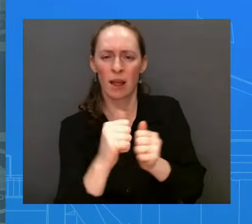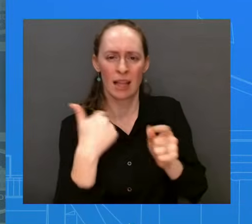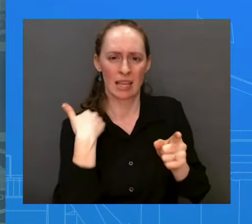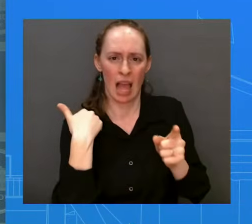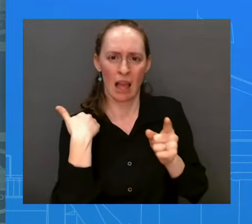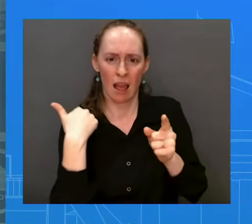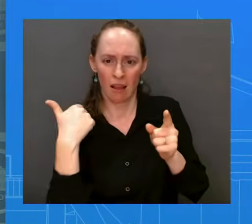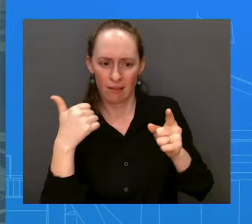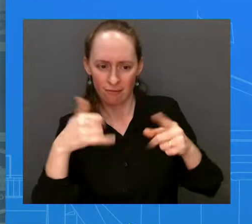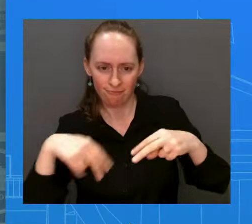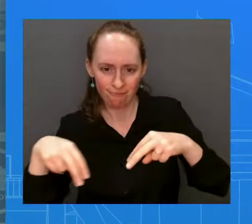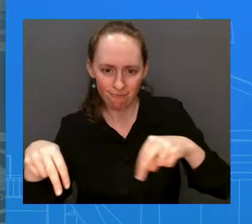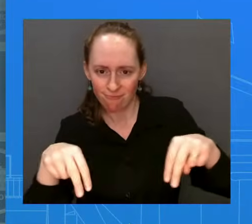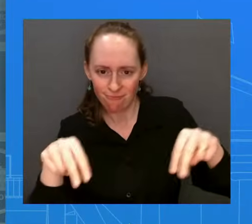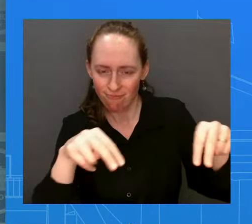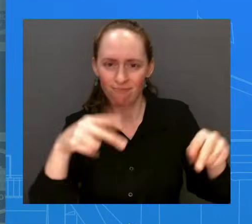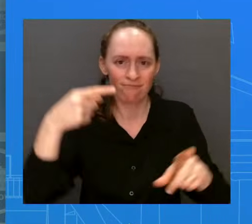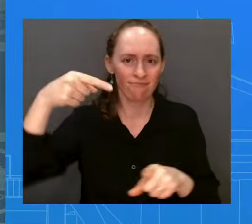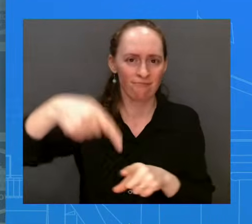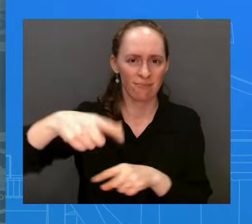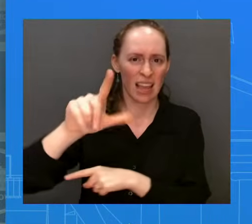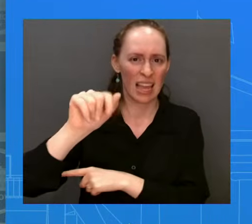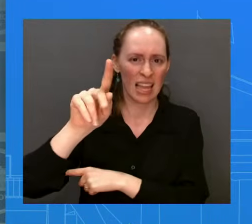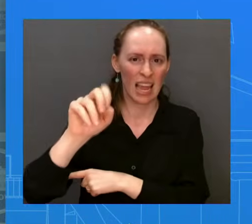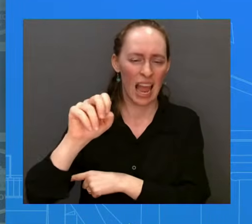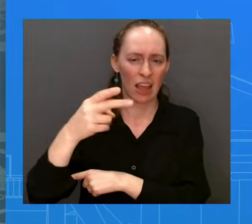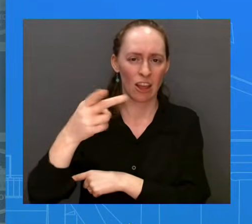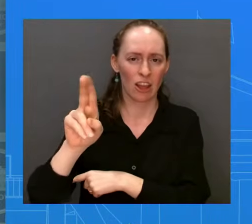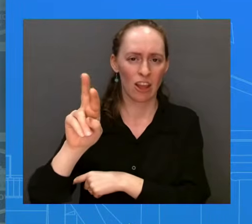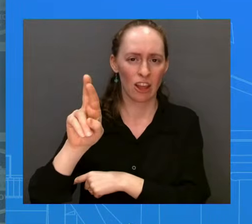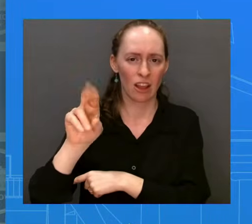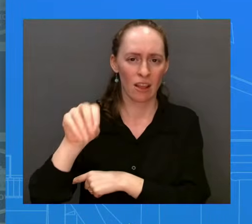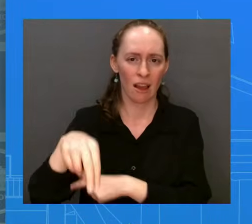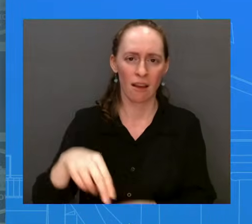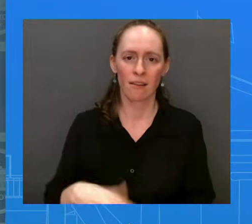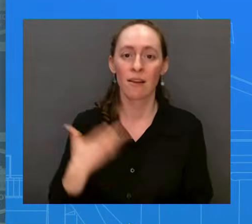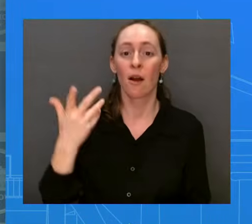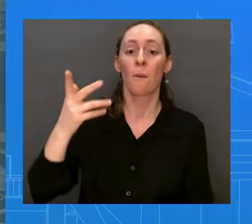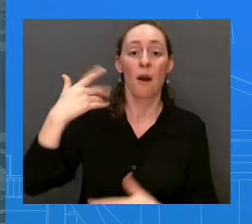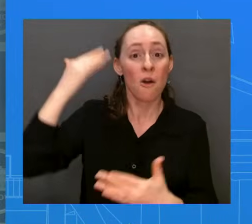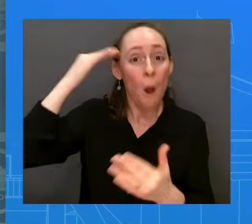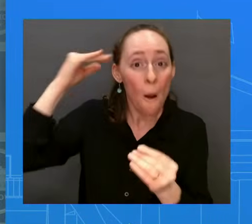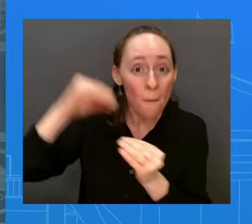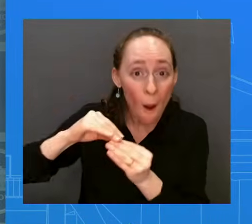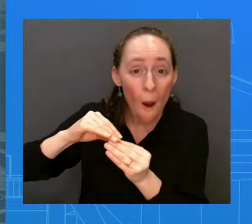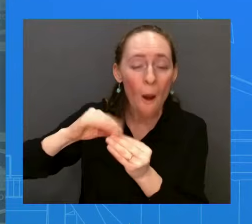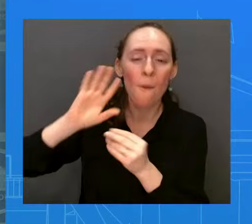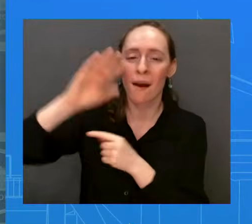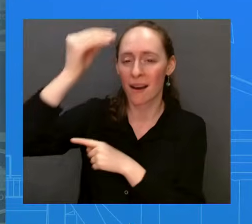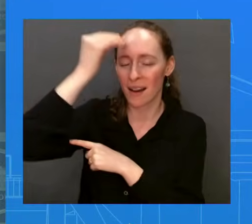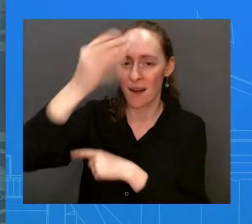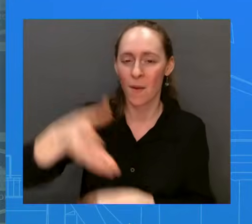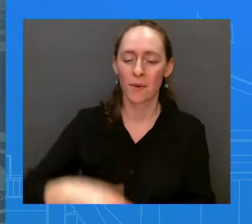As I've told you today, divers in the water over the weekend -- we have recovered debris off the coast of South Carolina. We'll keep you informed.